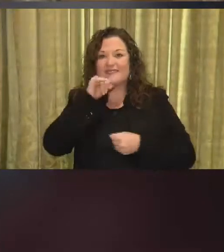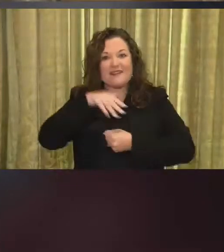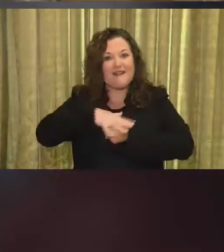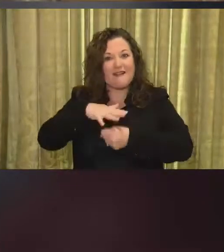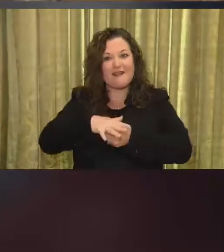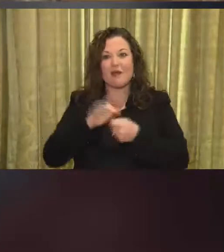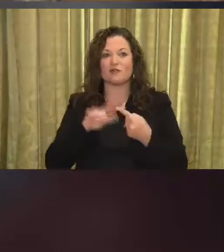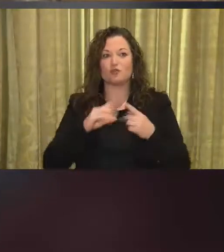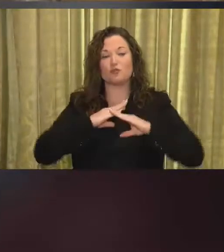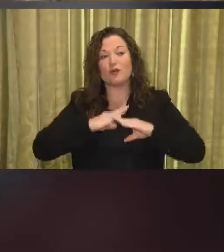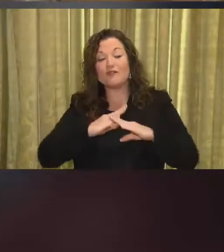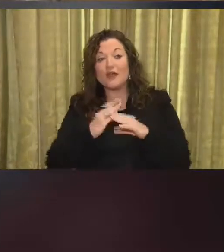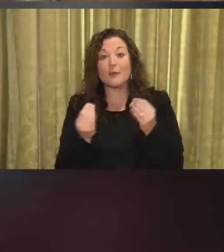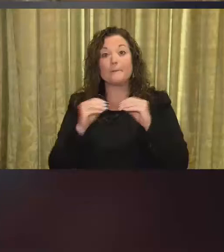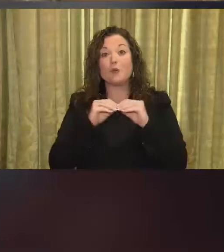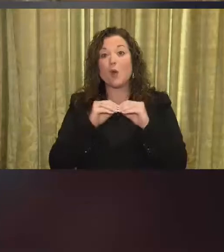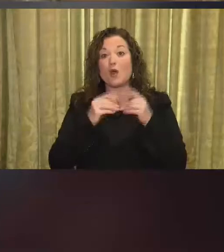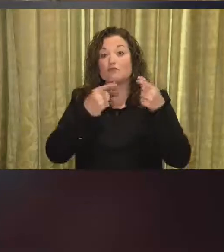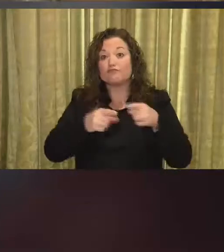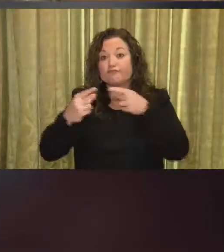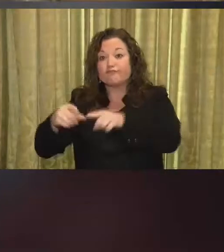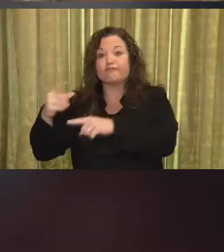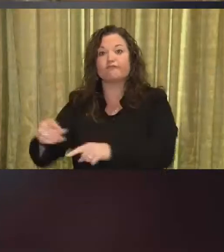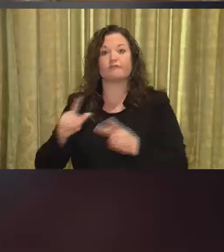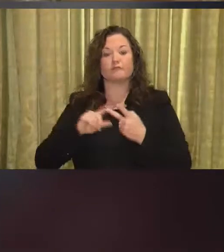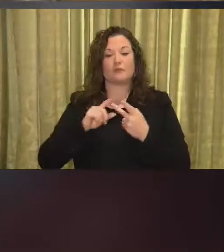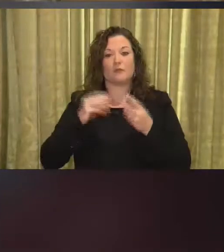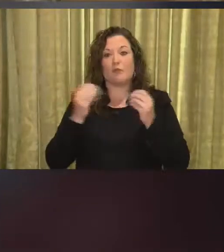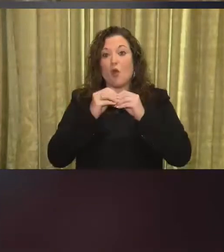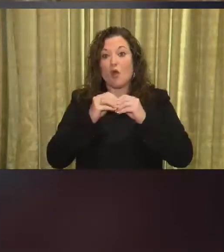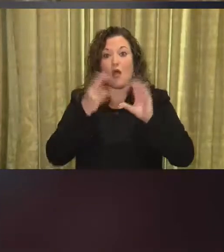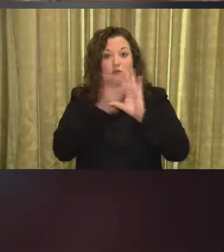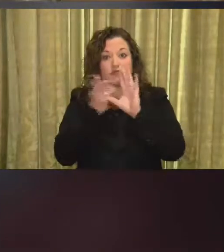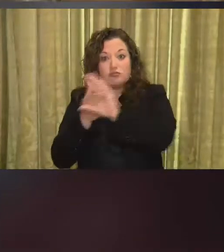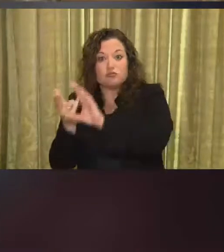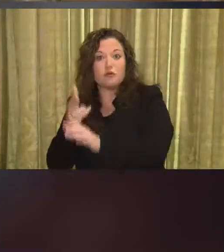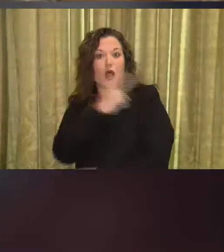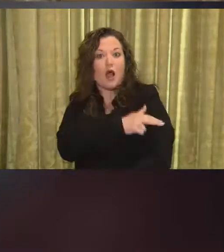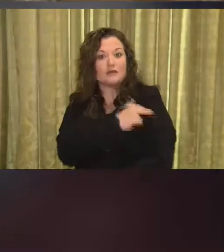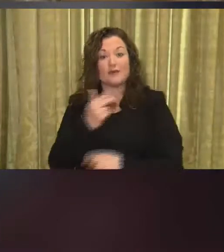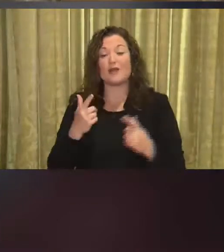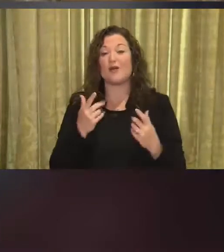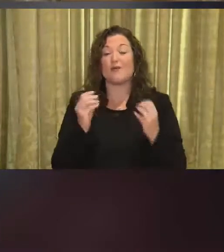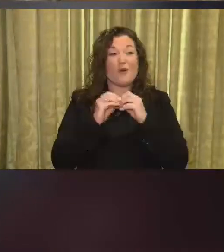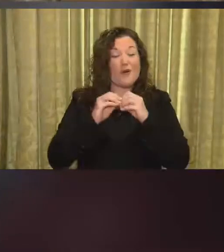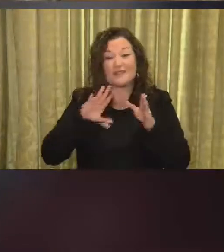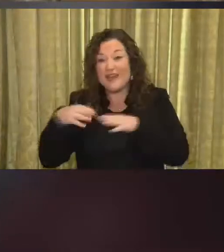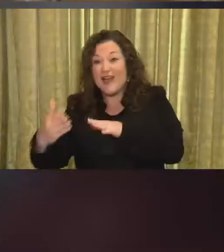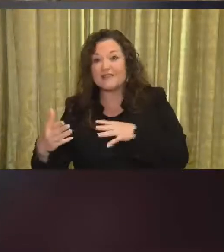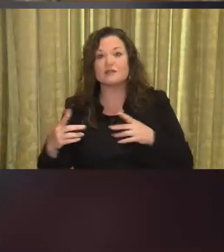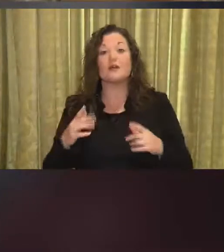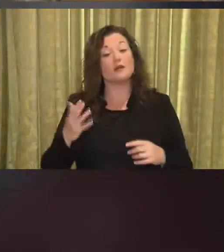more hospitalizations and more deaths. And so while we were winning. This battle in April when we were